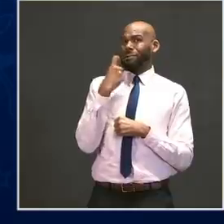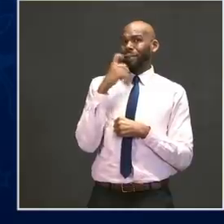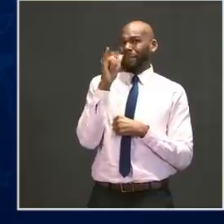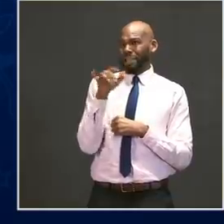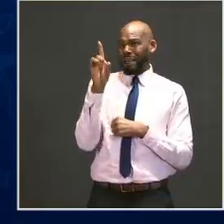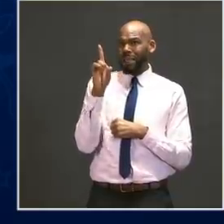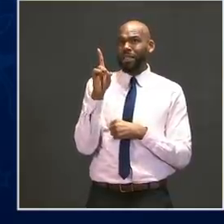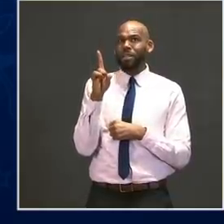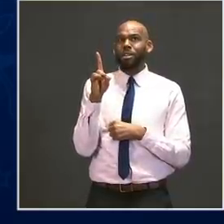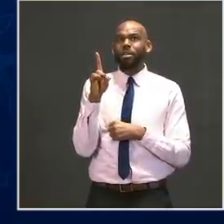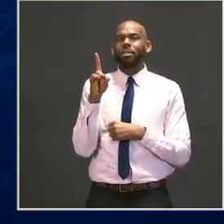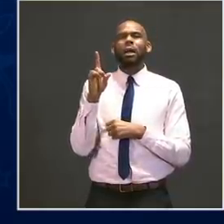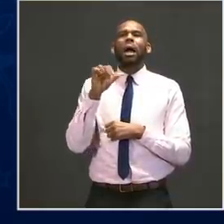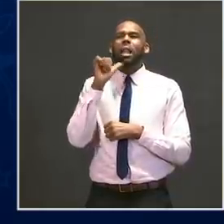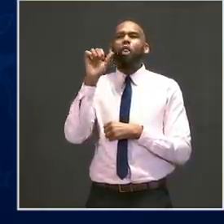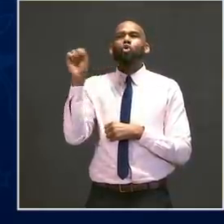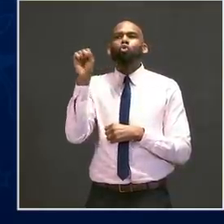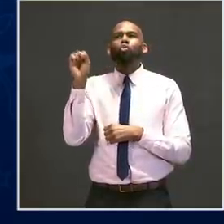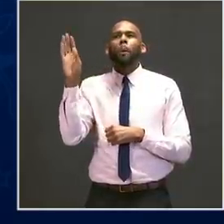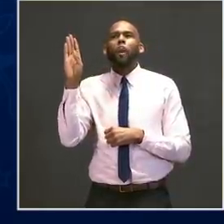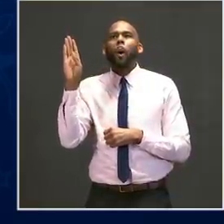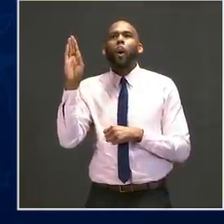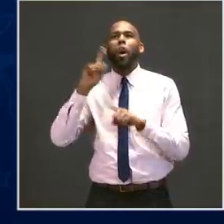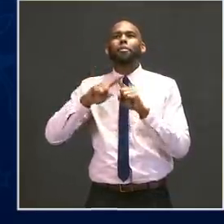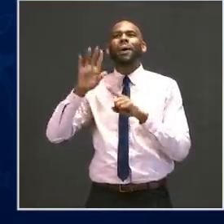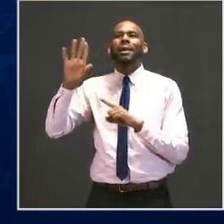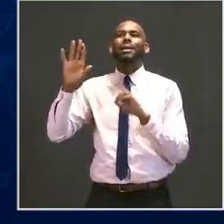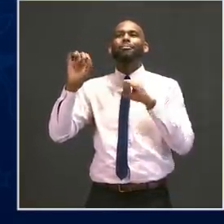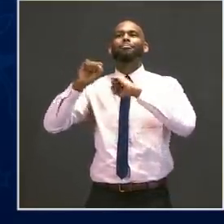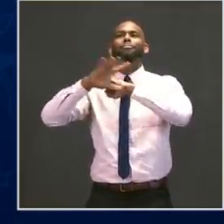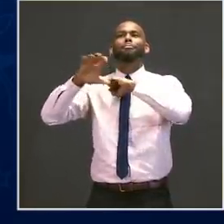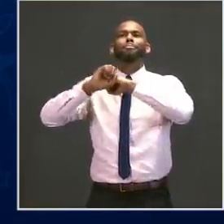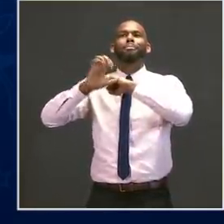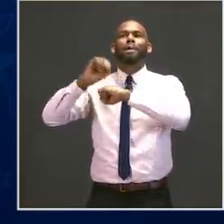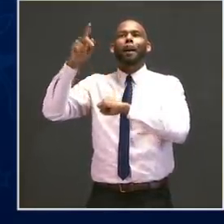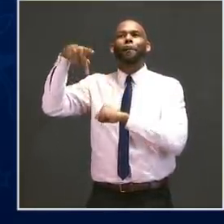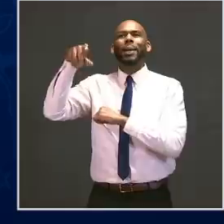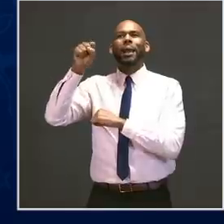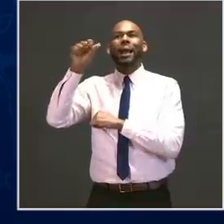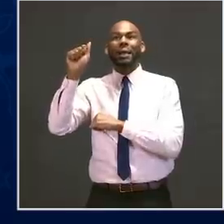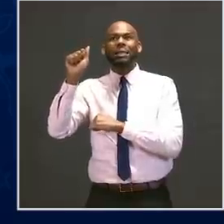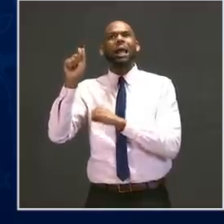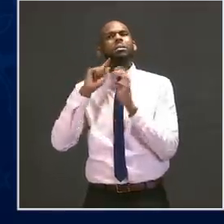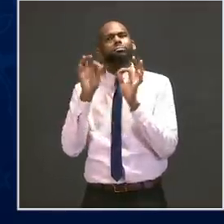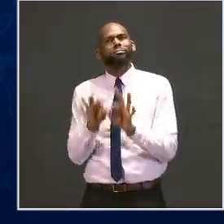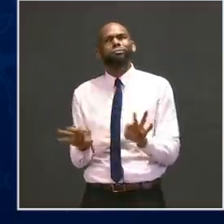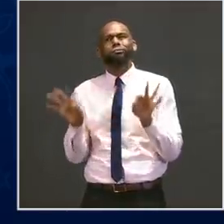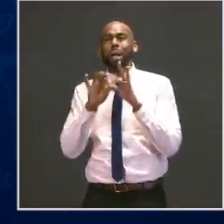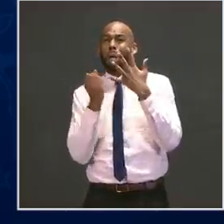not at the Super Bowl, but in his PSA around the Super Bowl, is a priority. It's one of the most effective mitigation steps.